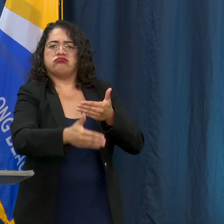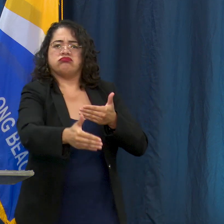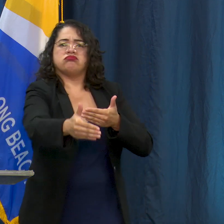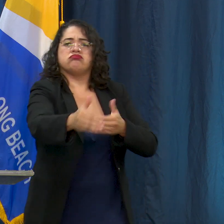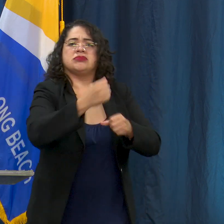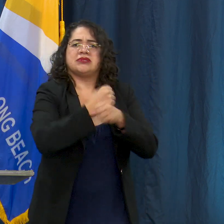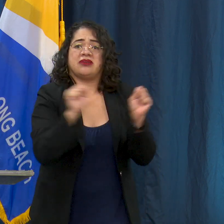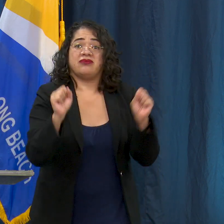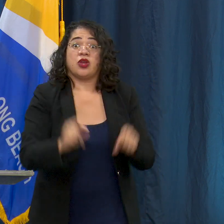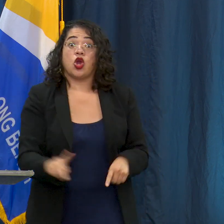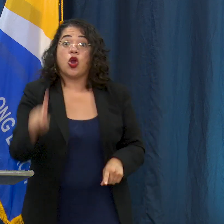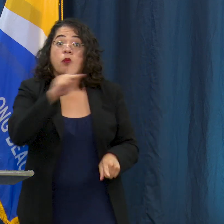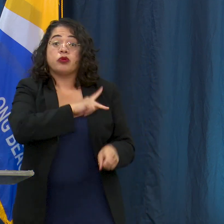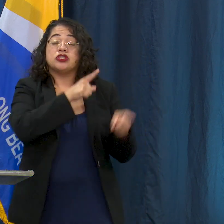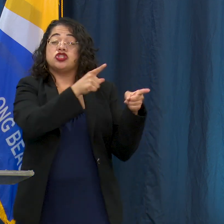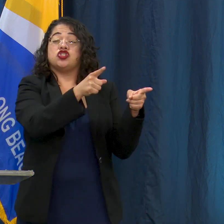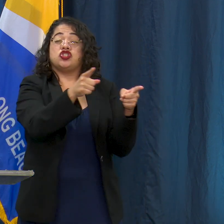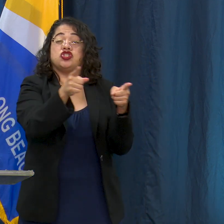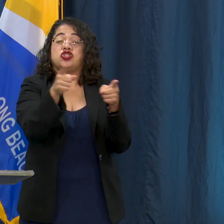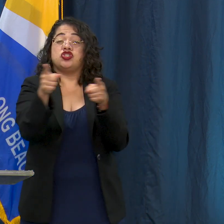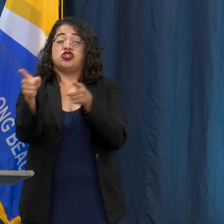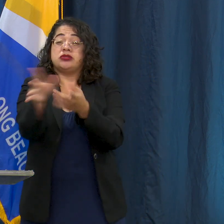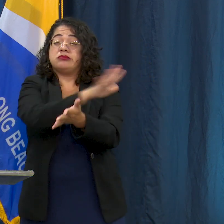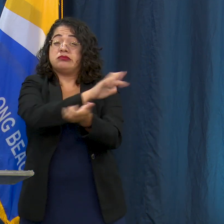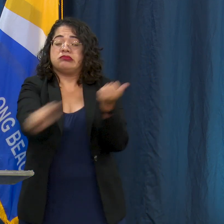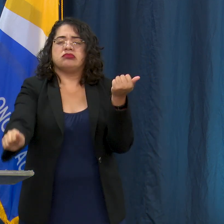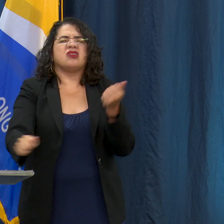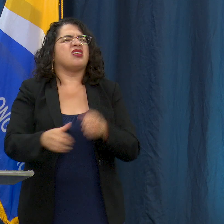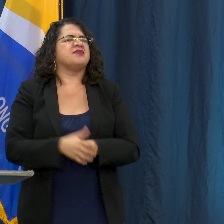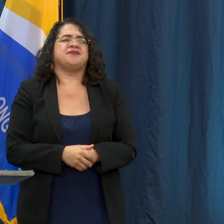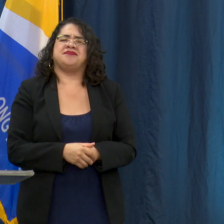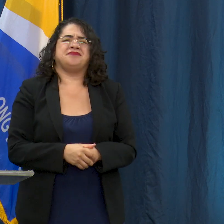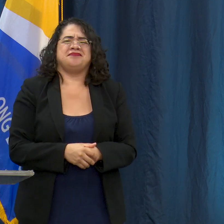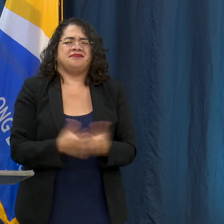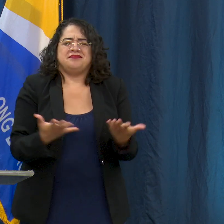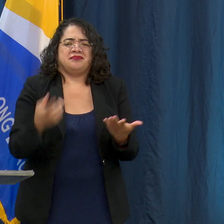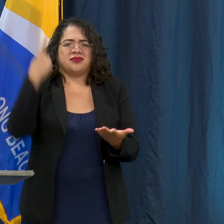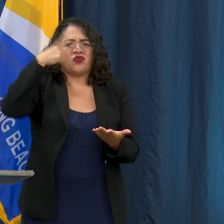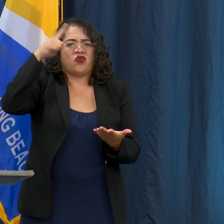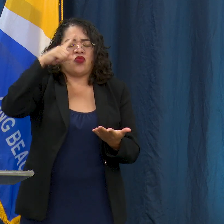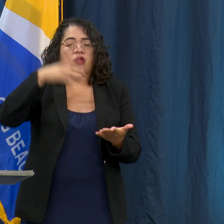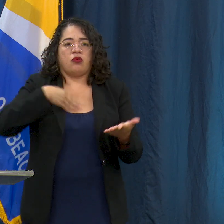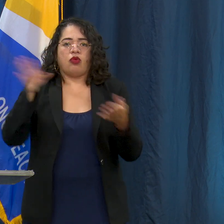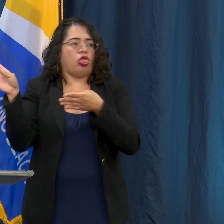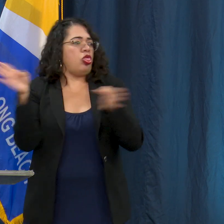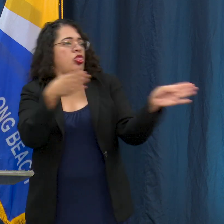attacks do. So I feel like it's just distracting us from what we're really